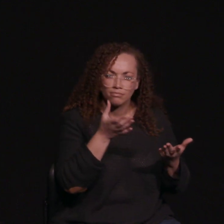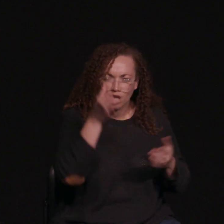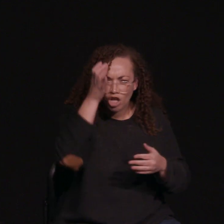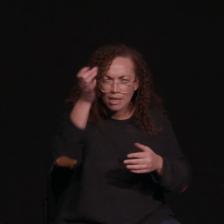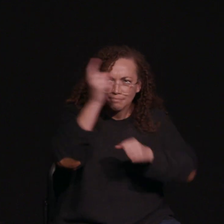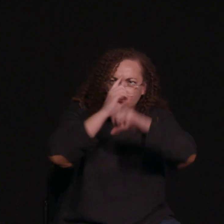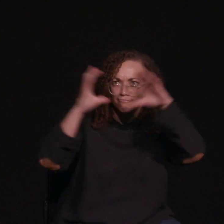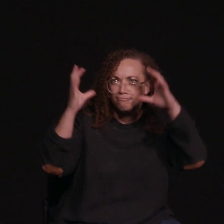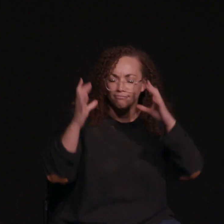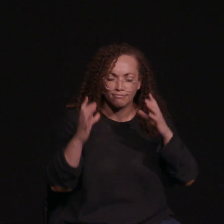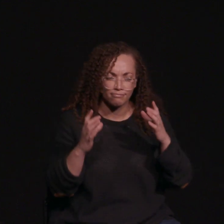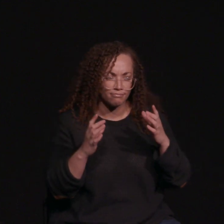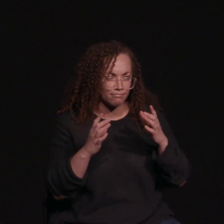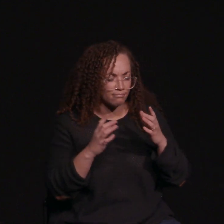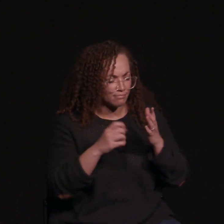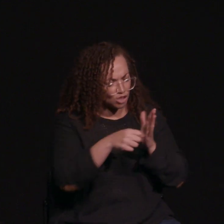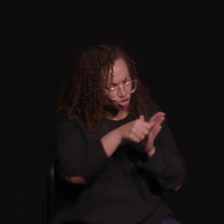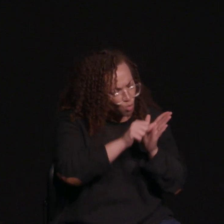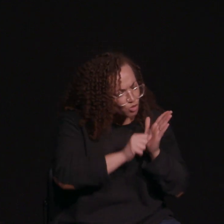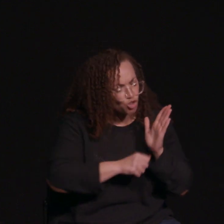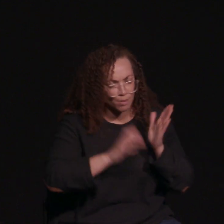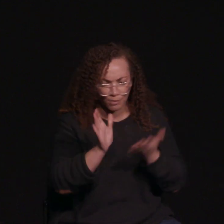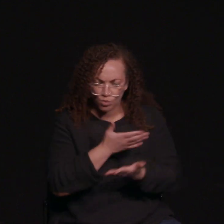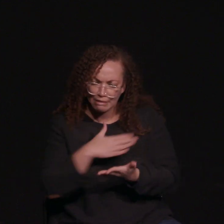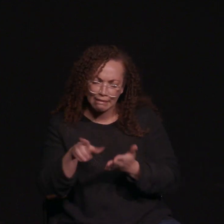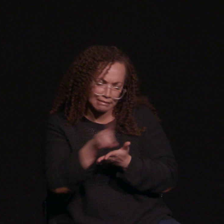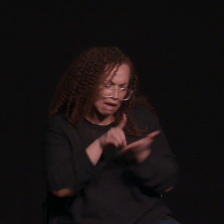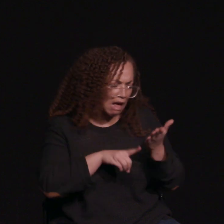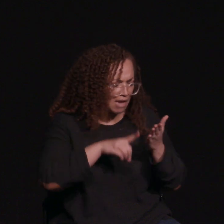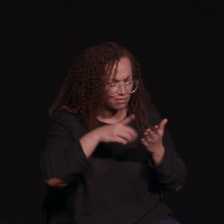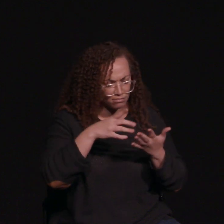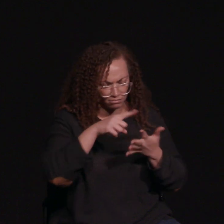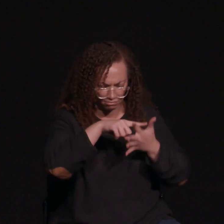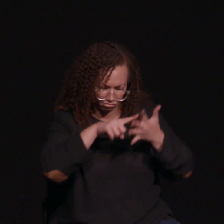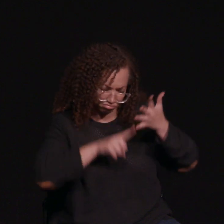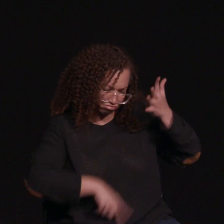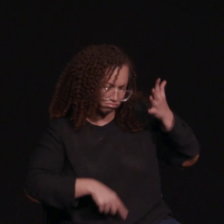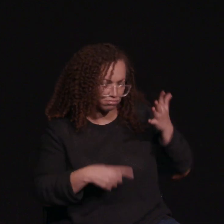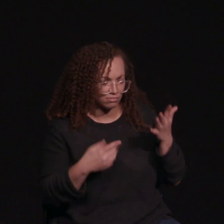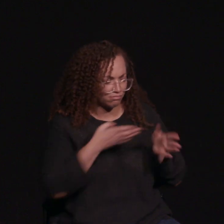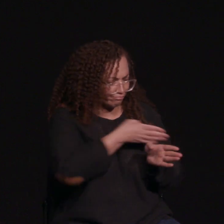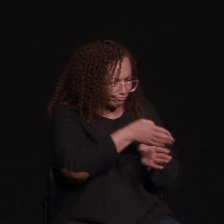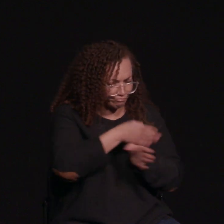music, and design. Bryant is the founder and editor-in-chief of 4 Color